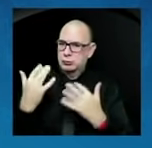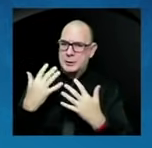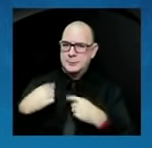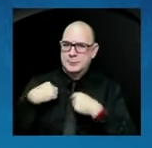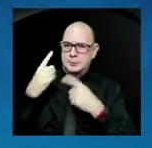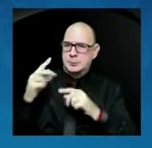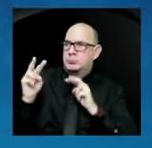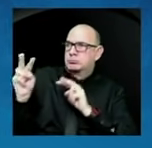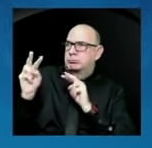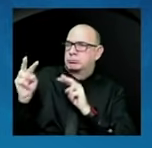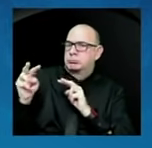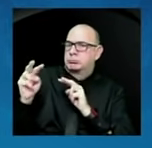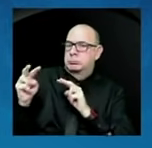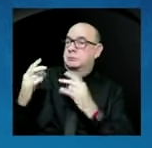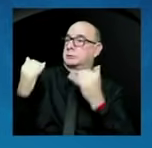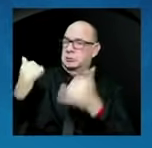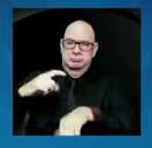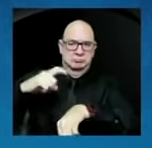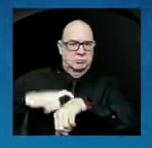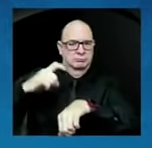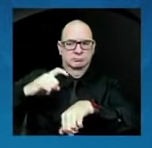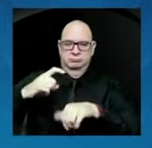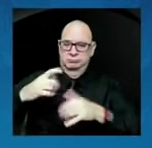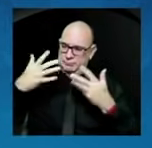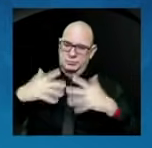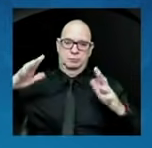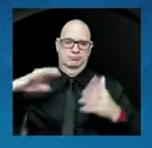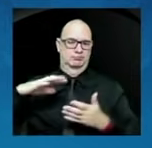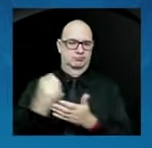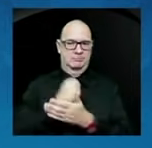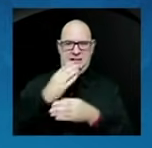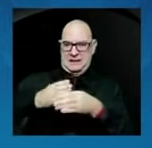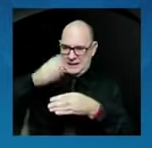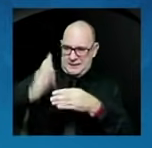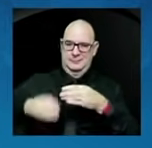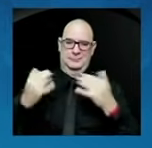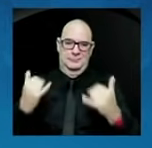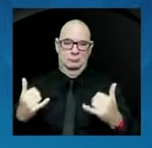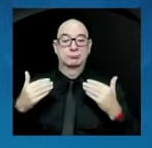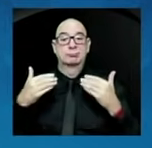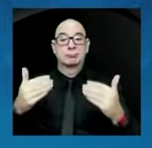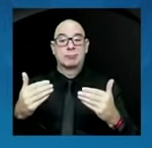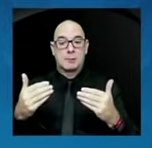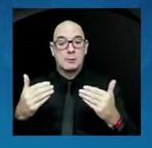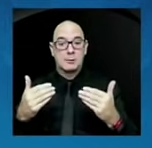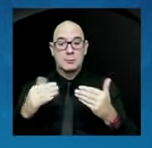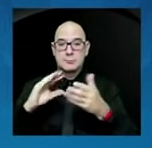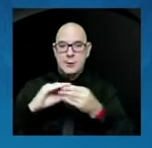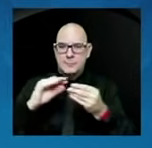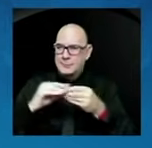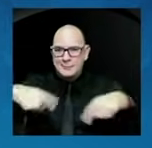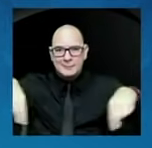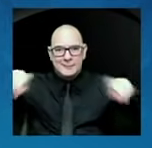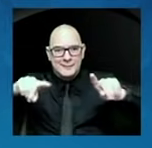THE AMERICAN PEOPLE HAVE WAITE LONG ENOUGH ANDE NEED TO GET DONE.